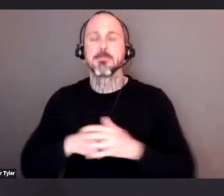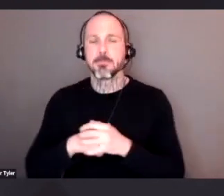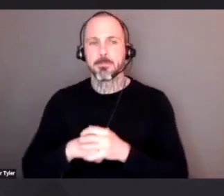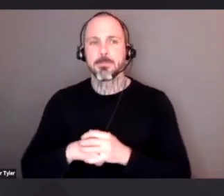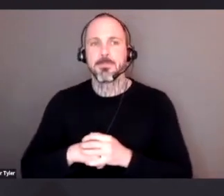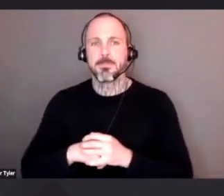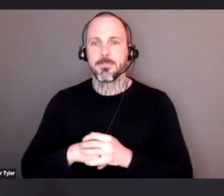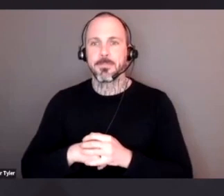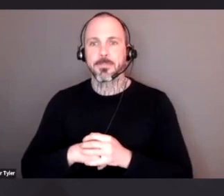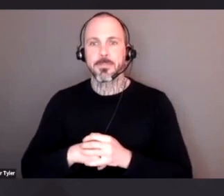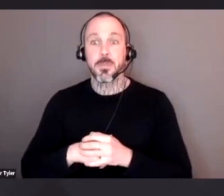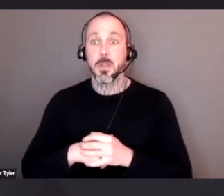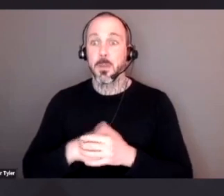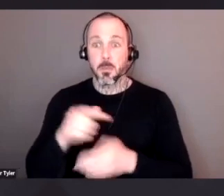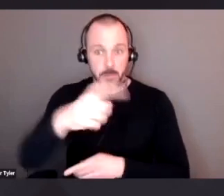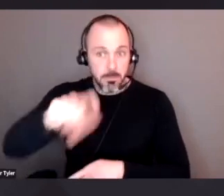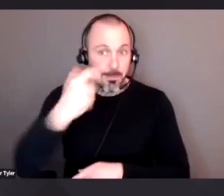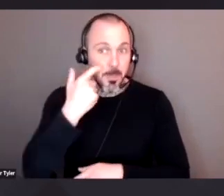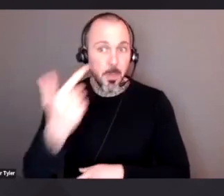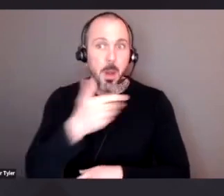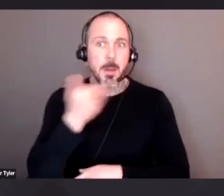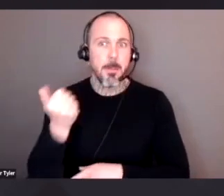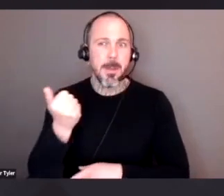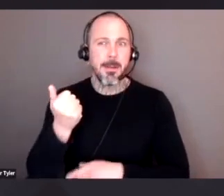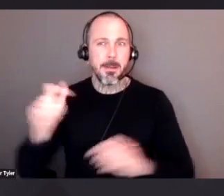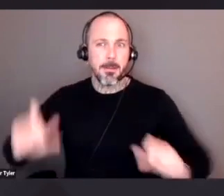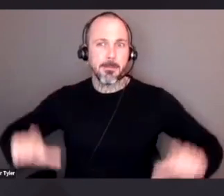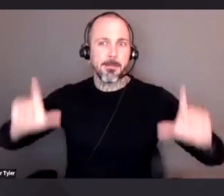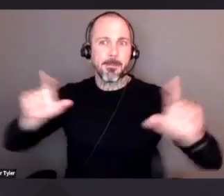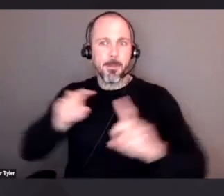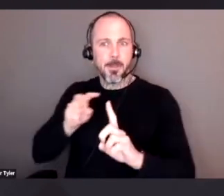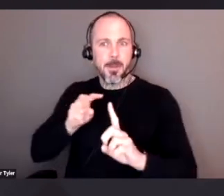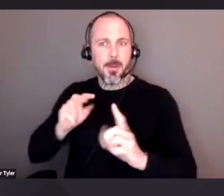by selecting the view icon located at the top right hand corner of your screen.